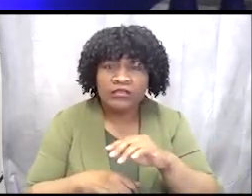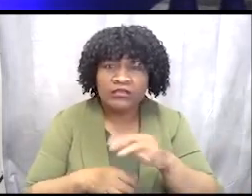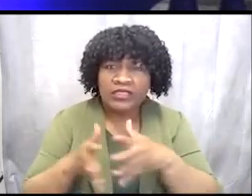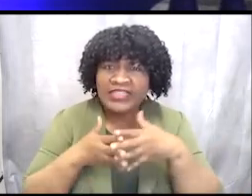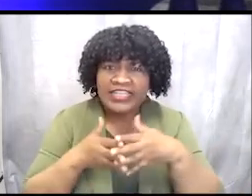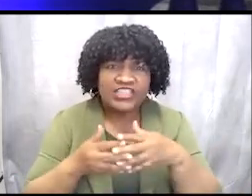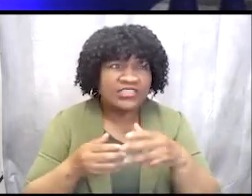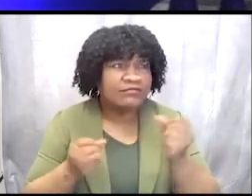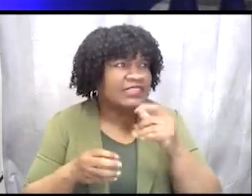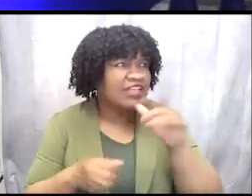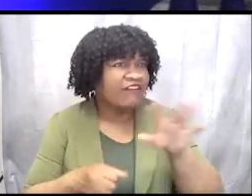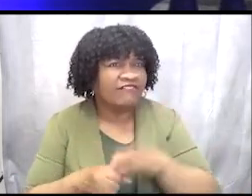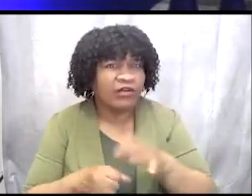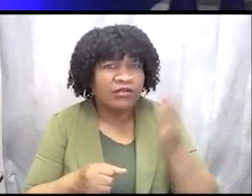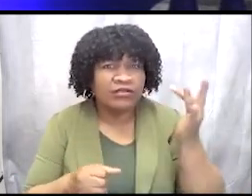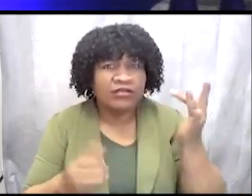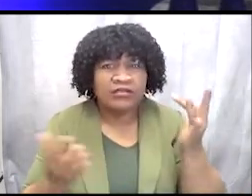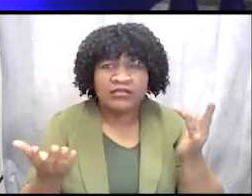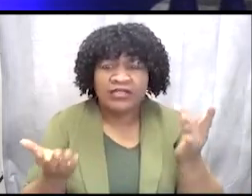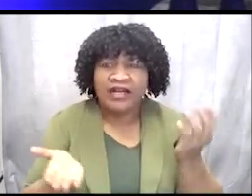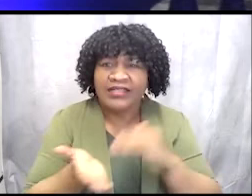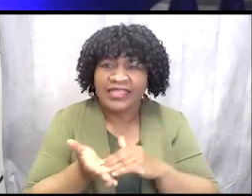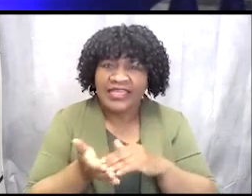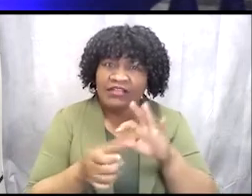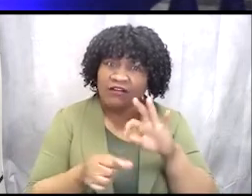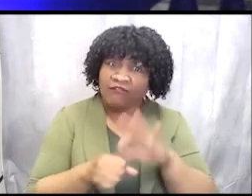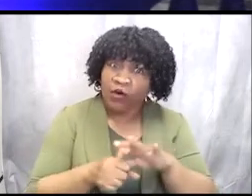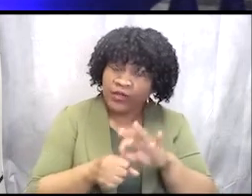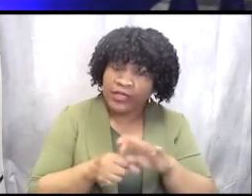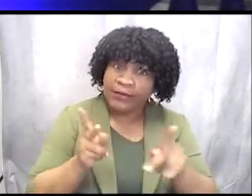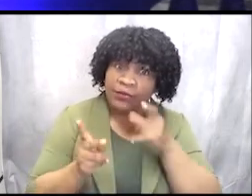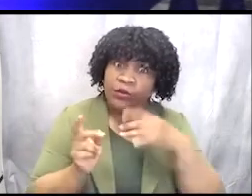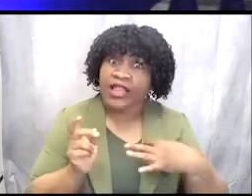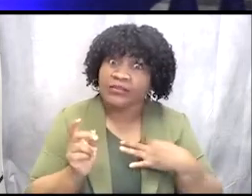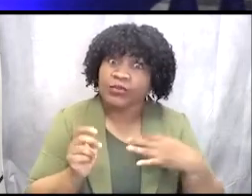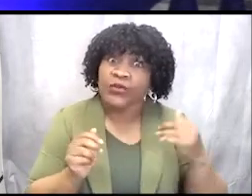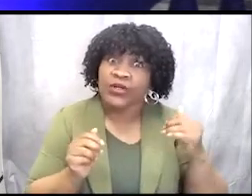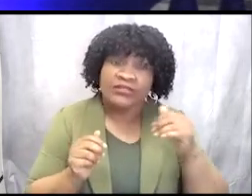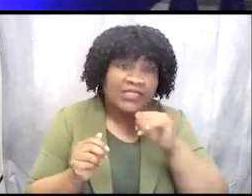In fact, the majority of voting eligible Americans do not vote.